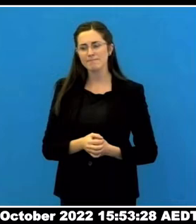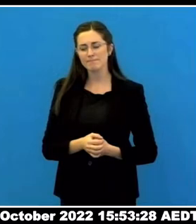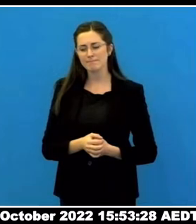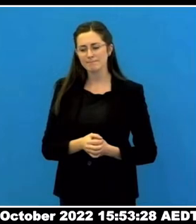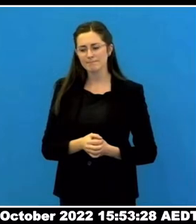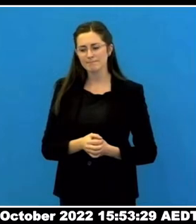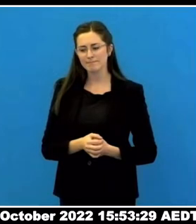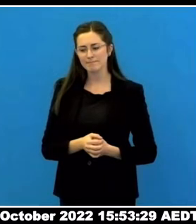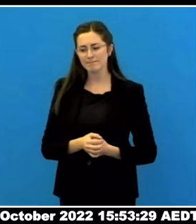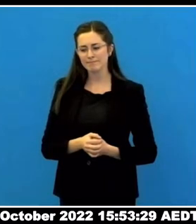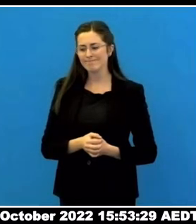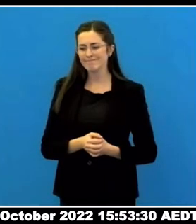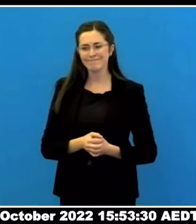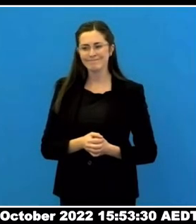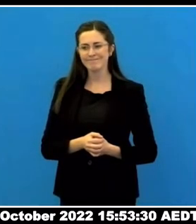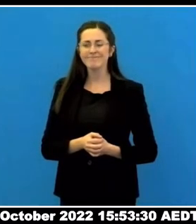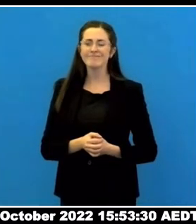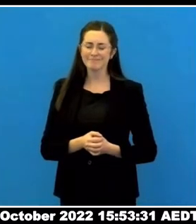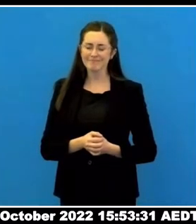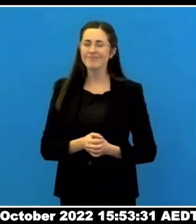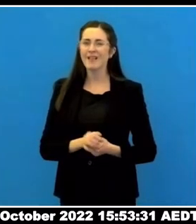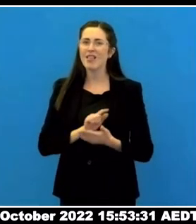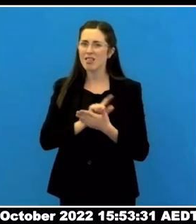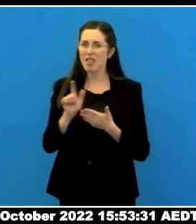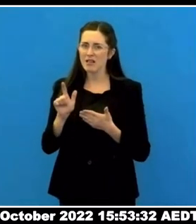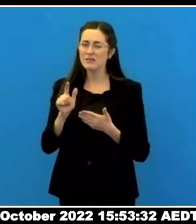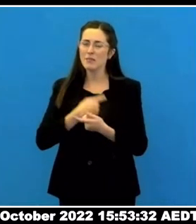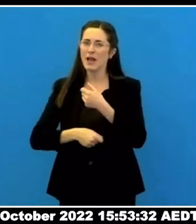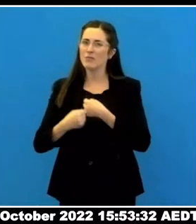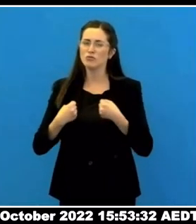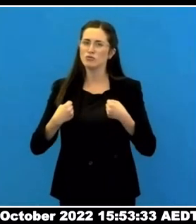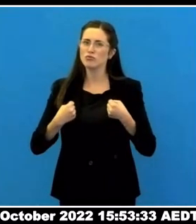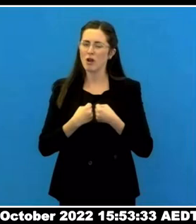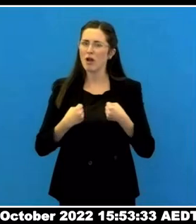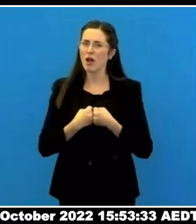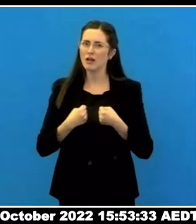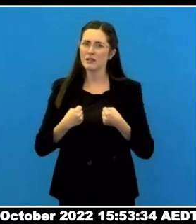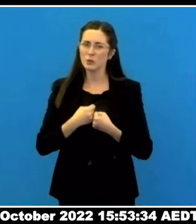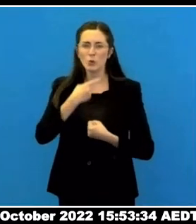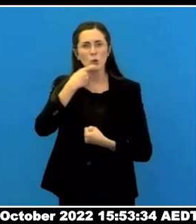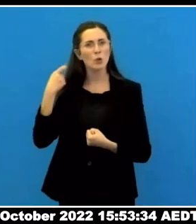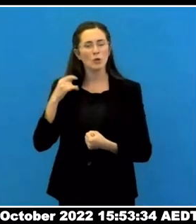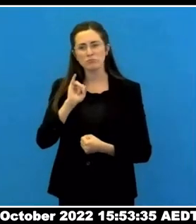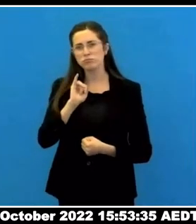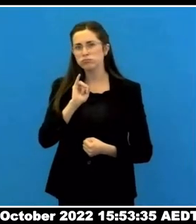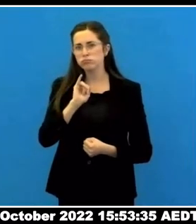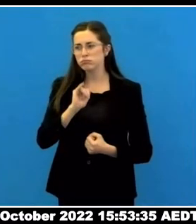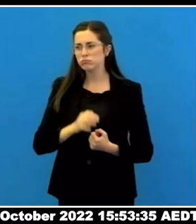Yes. And later, I know there is many, many in my community oh, my God, I need to talk.